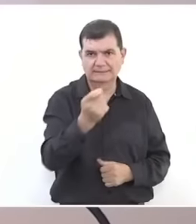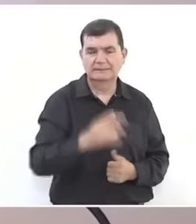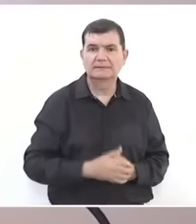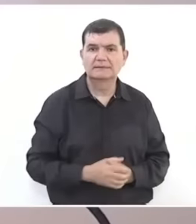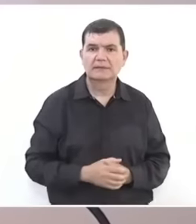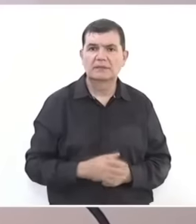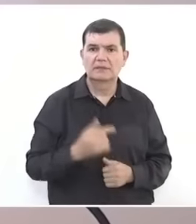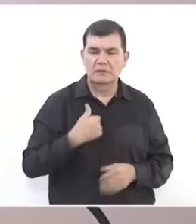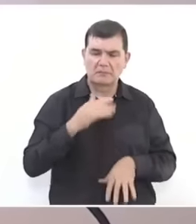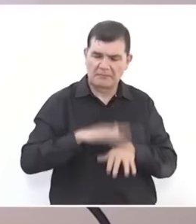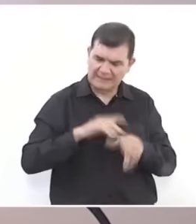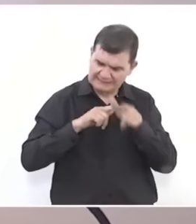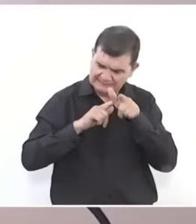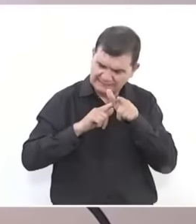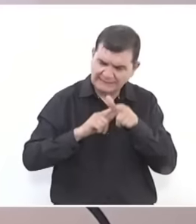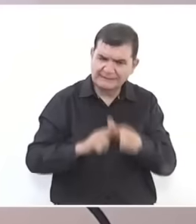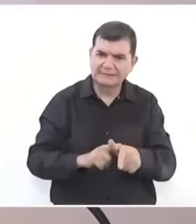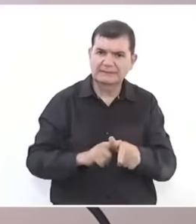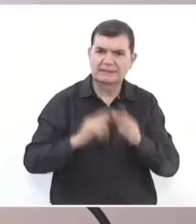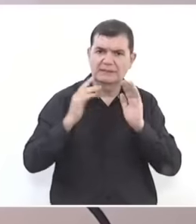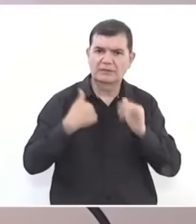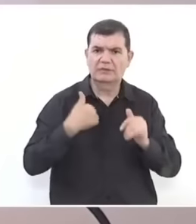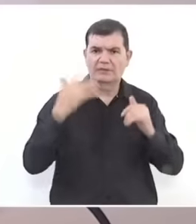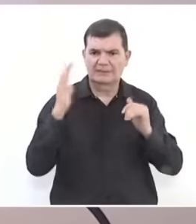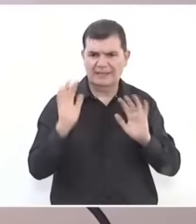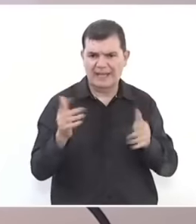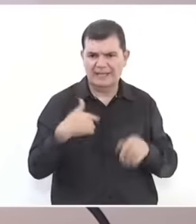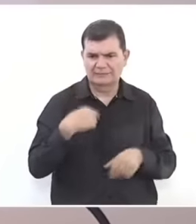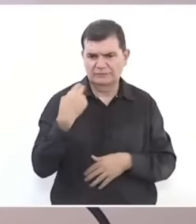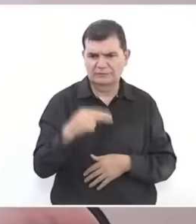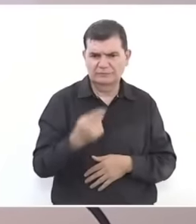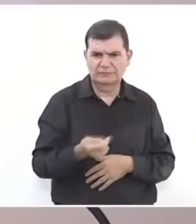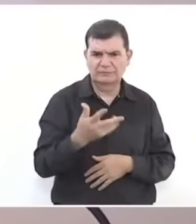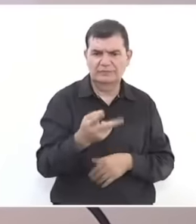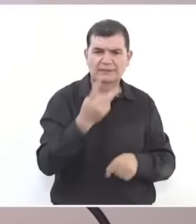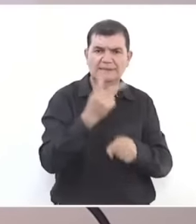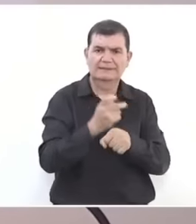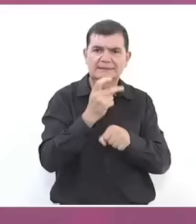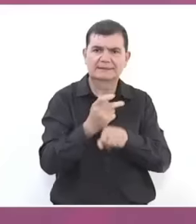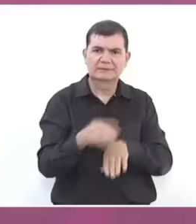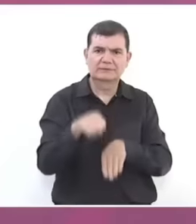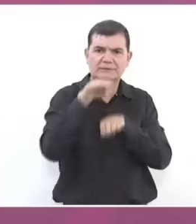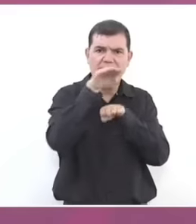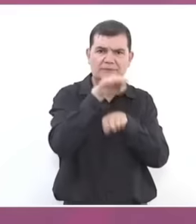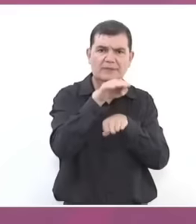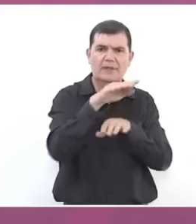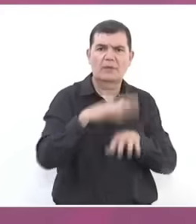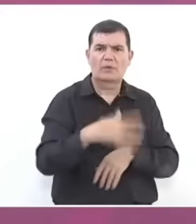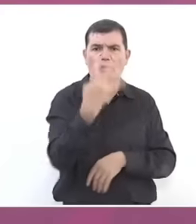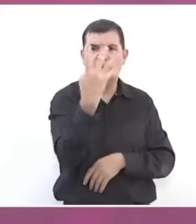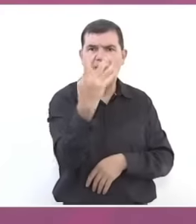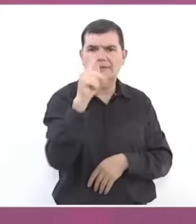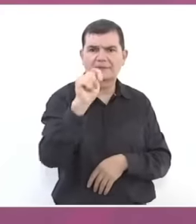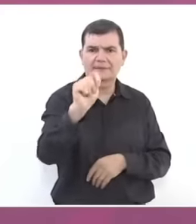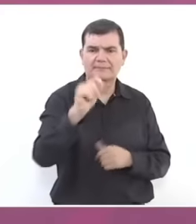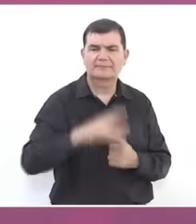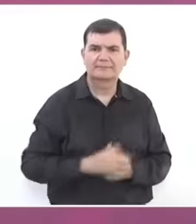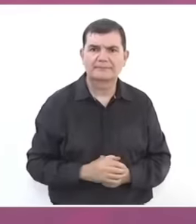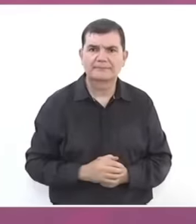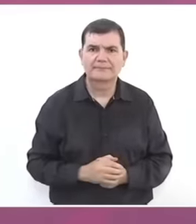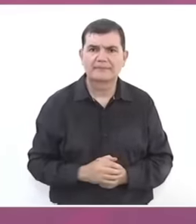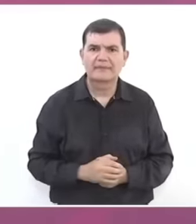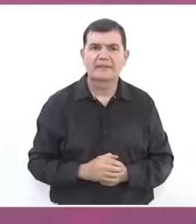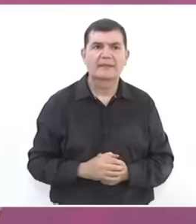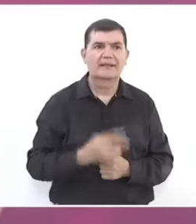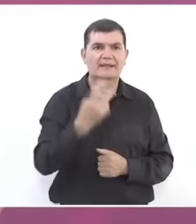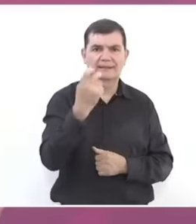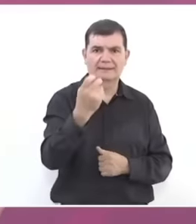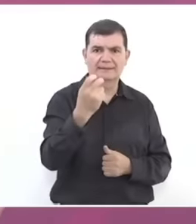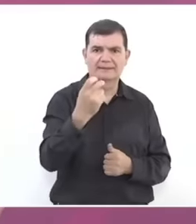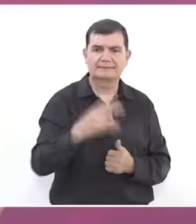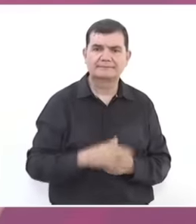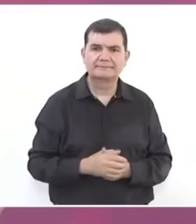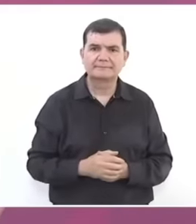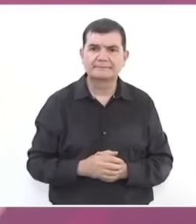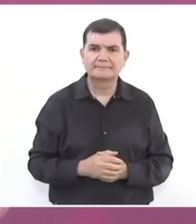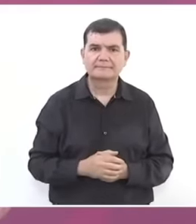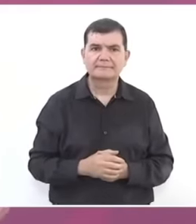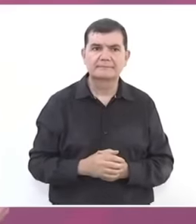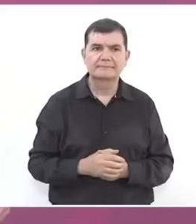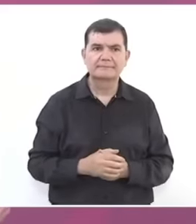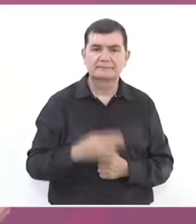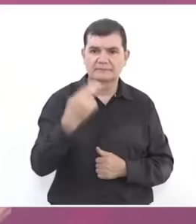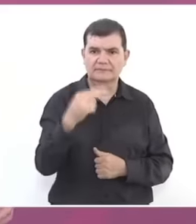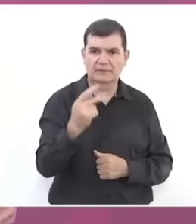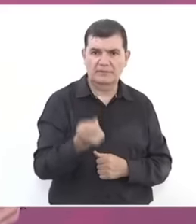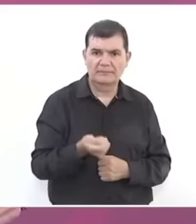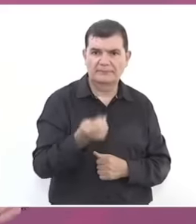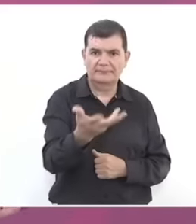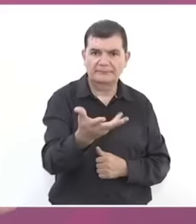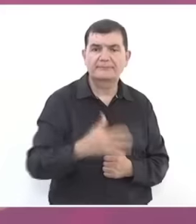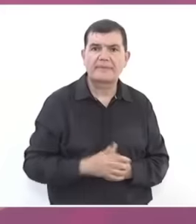to give continuity to what I call the second floor of the fourth transformation and that name is